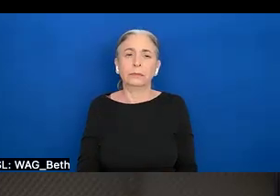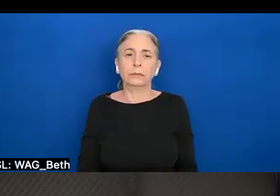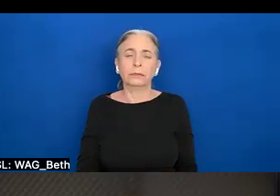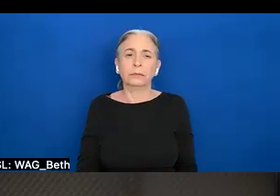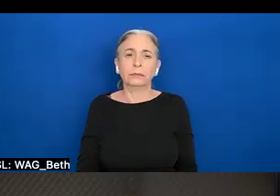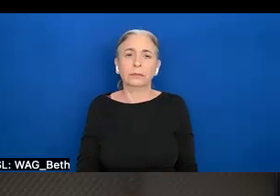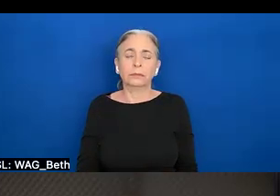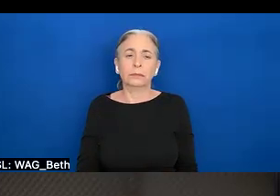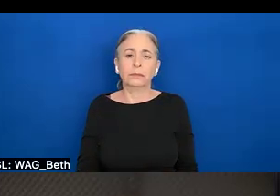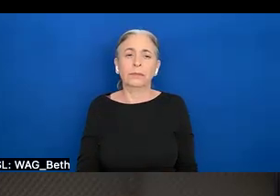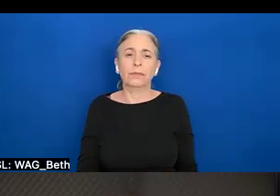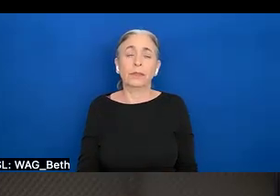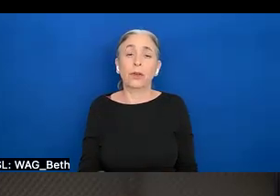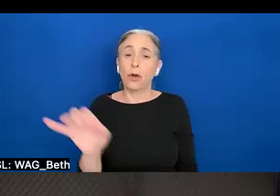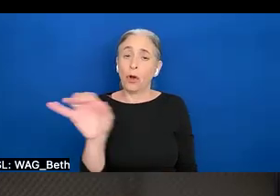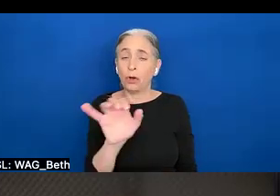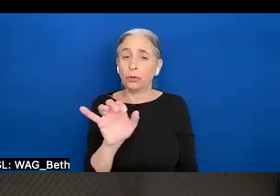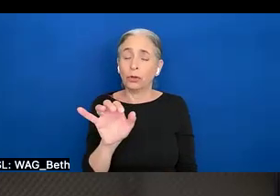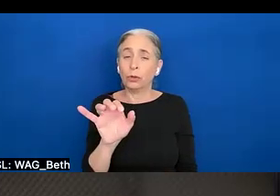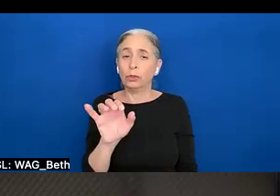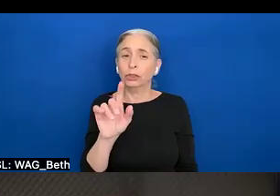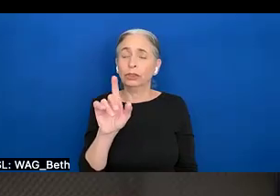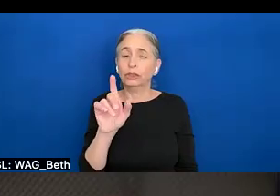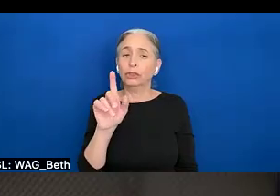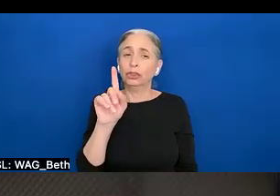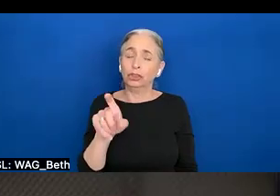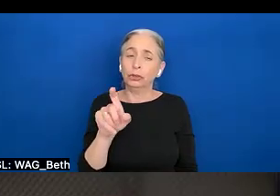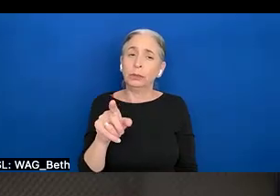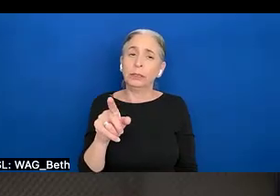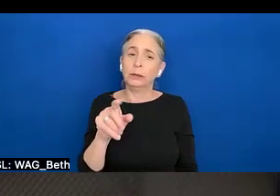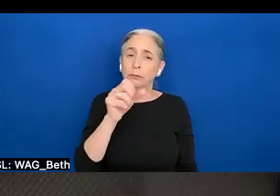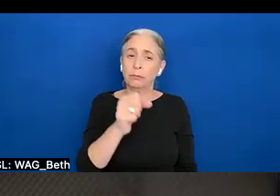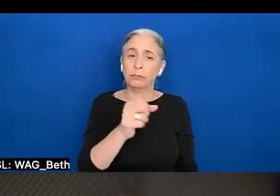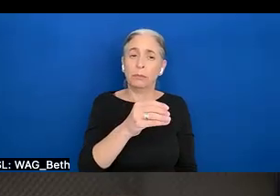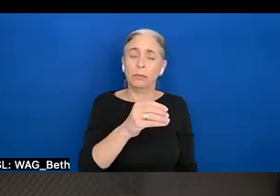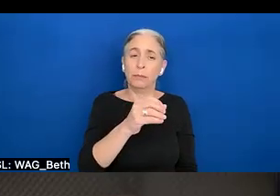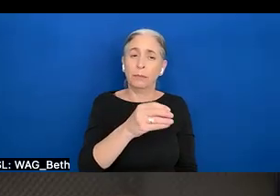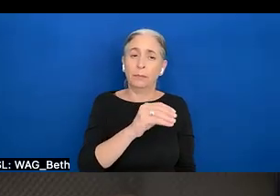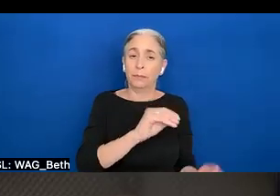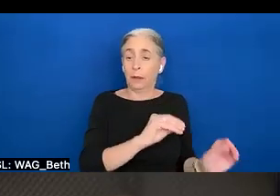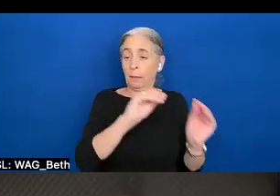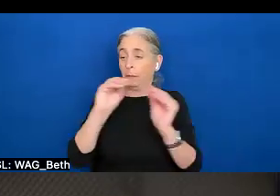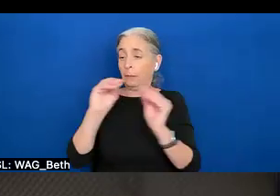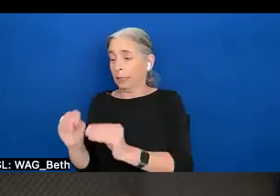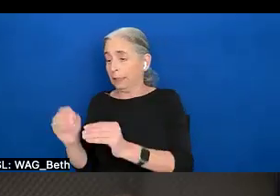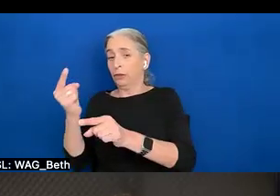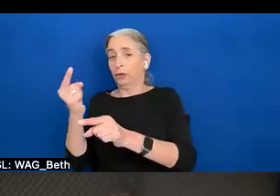And it should also be placed in the correct position in